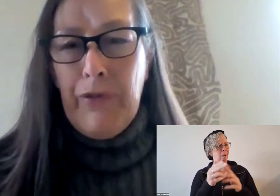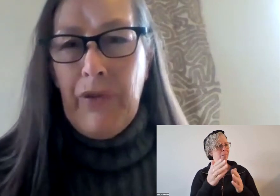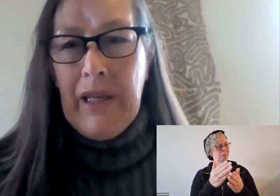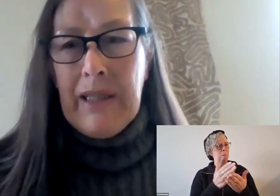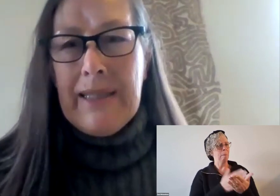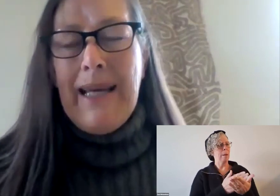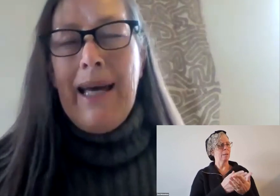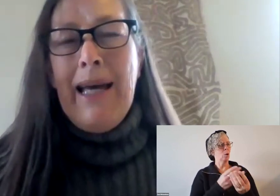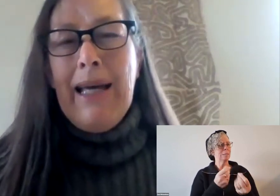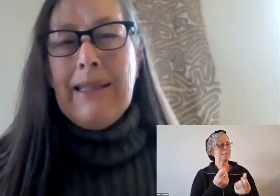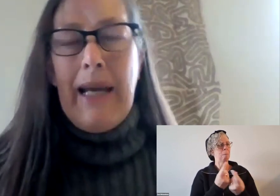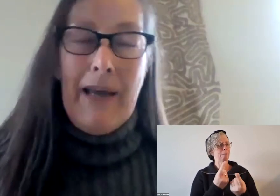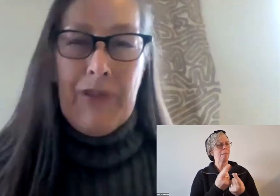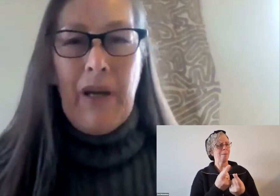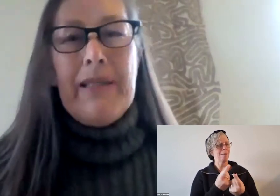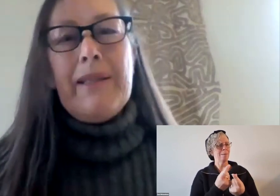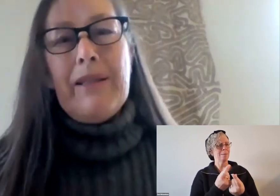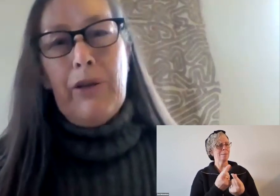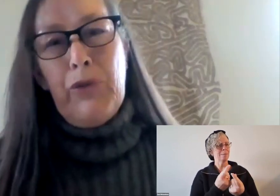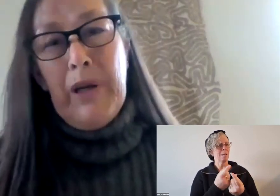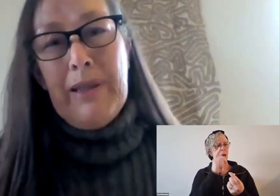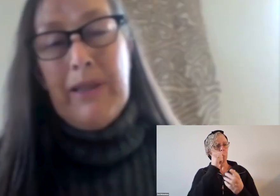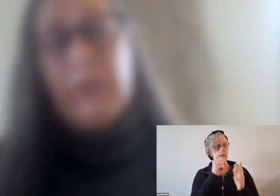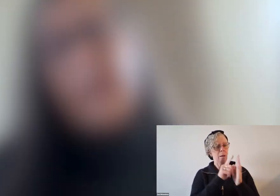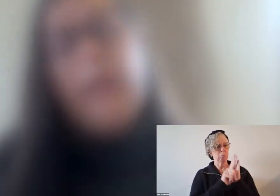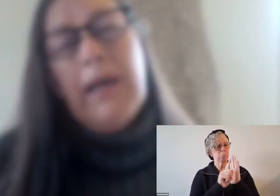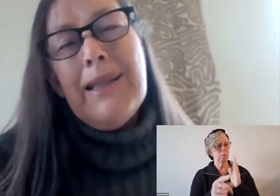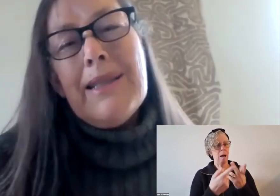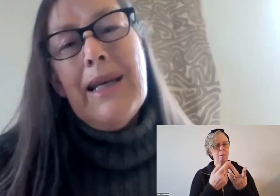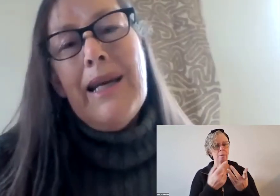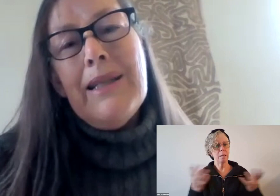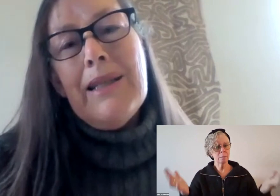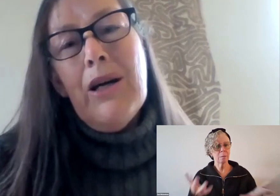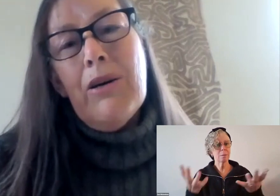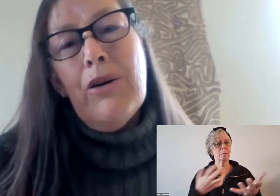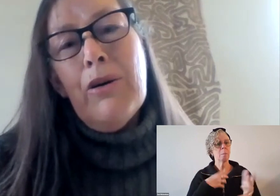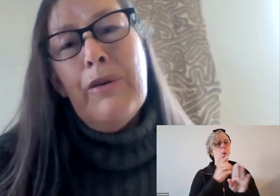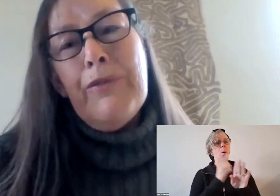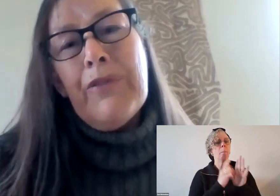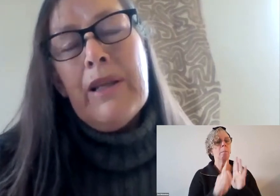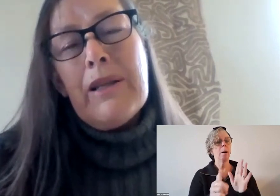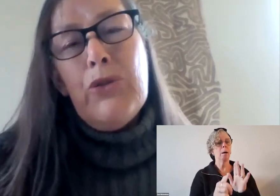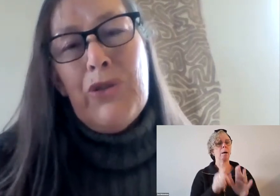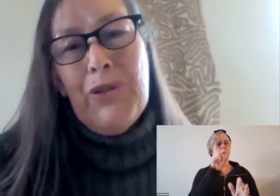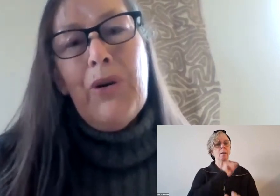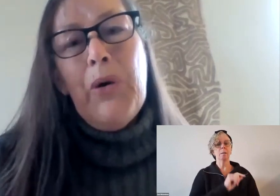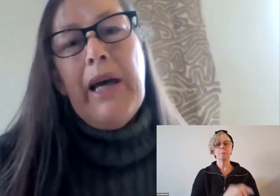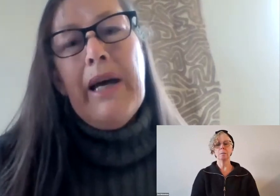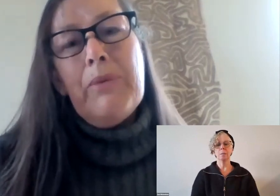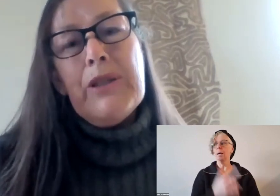a few things and emphasising a few other things. That understanding of using your own language,